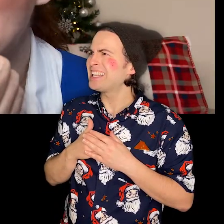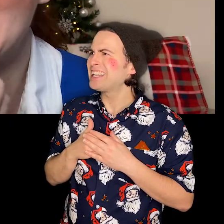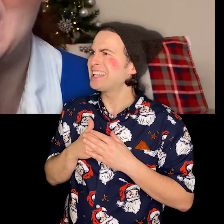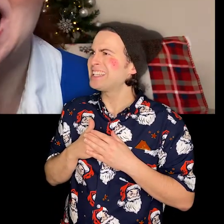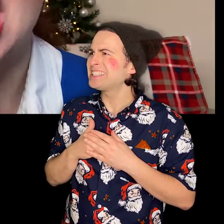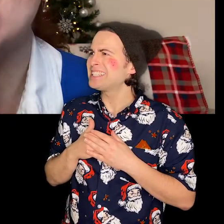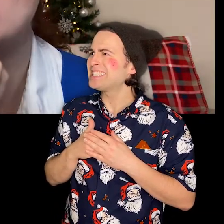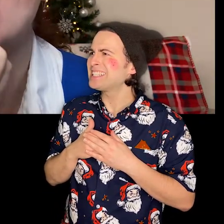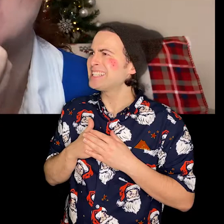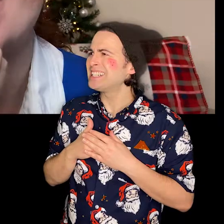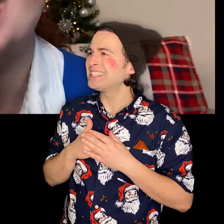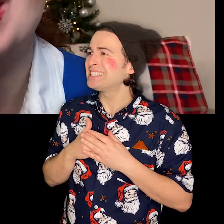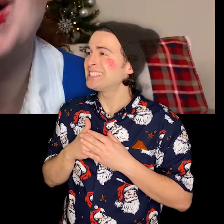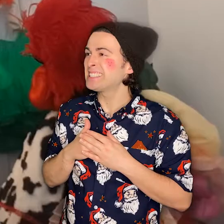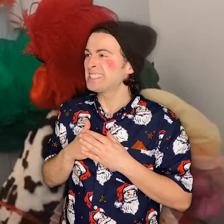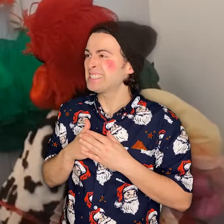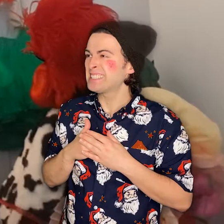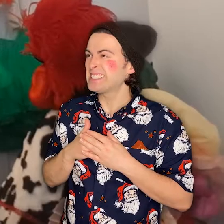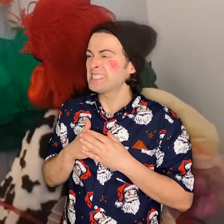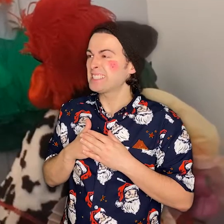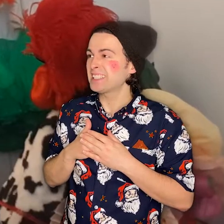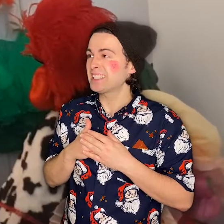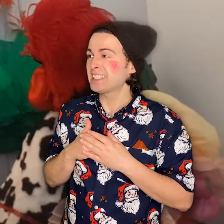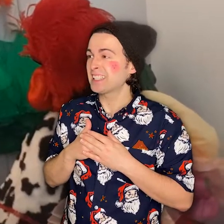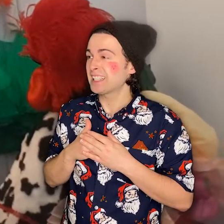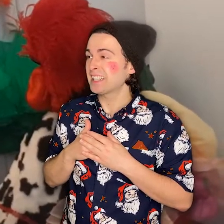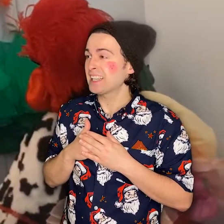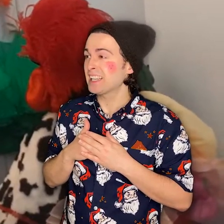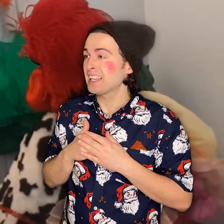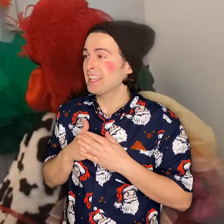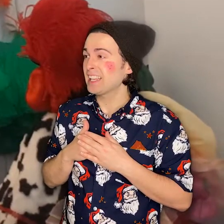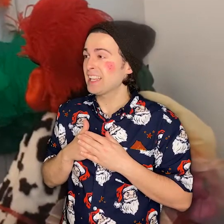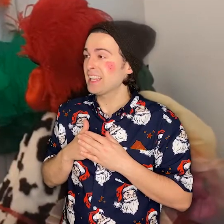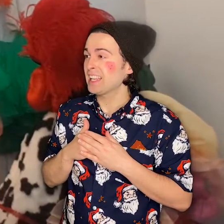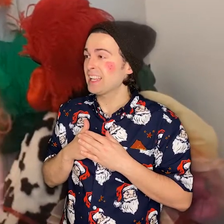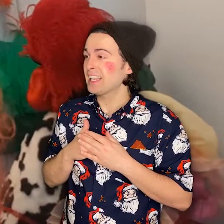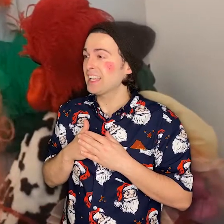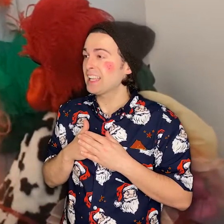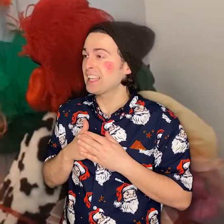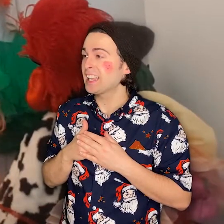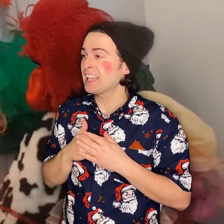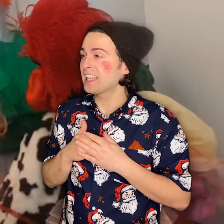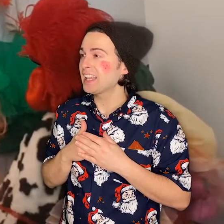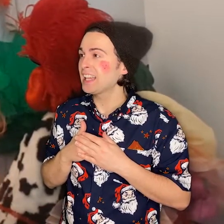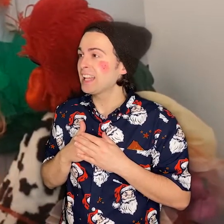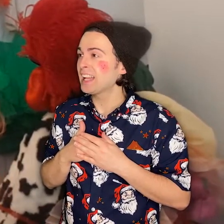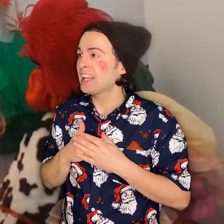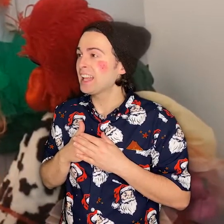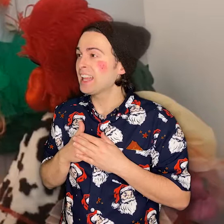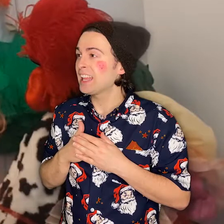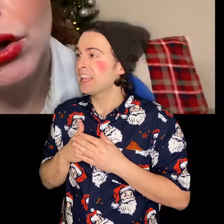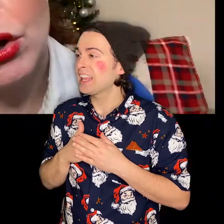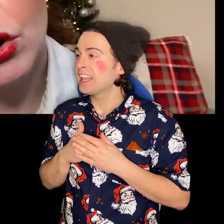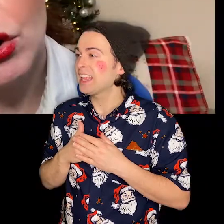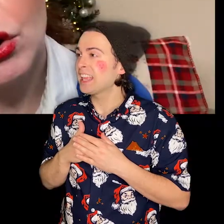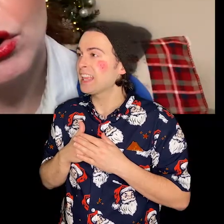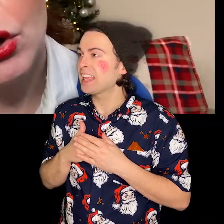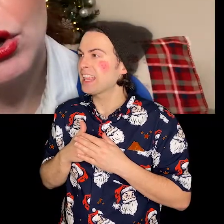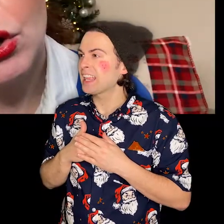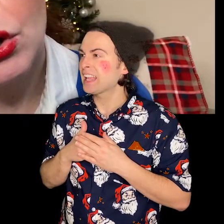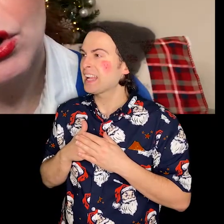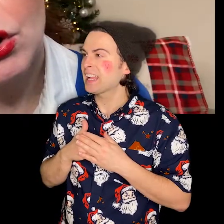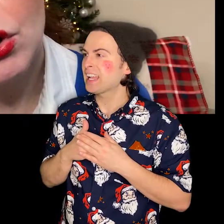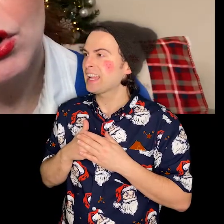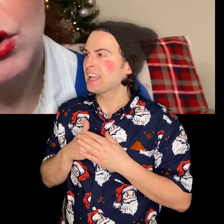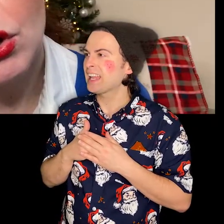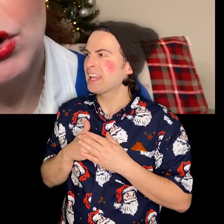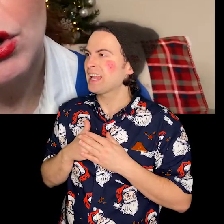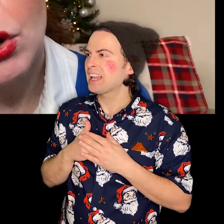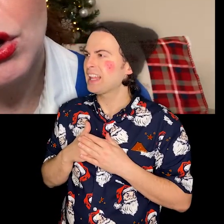Helen – No, no, no . See that is your problem Quine you’ve got no intuition.